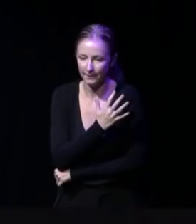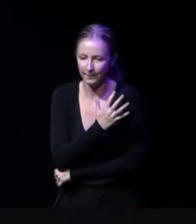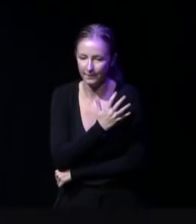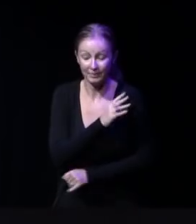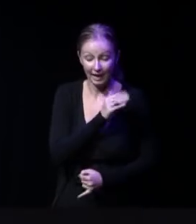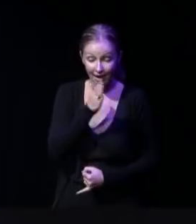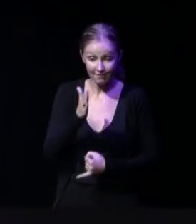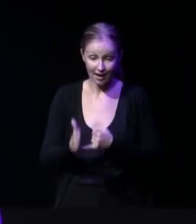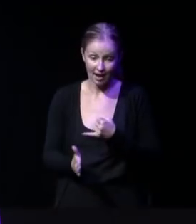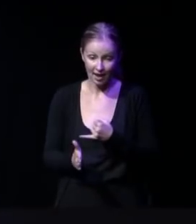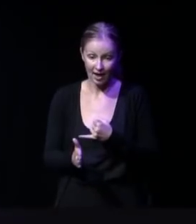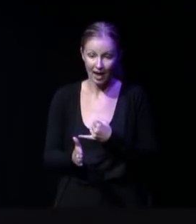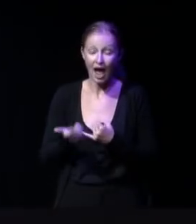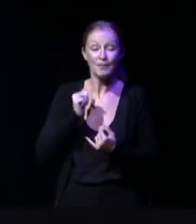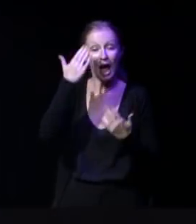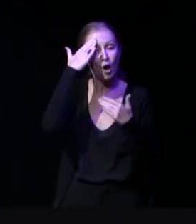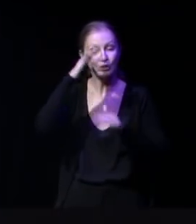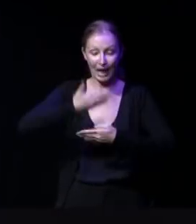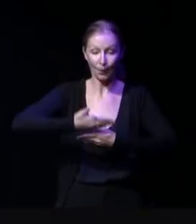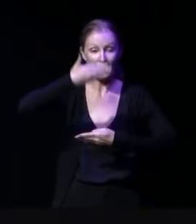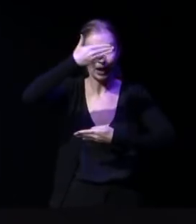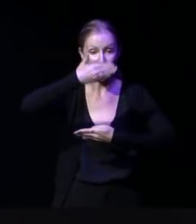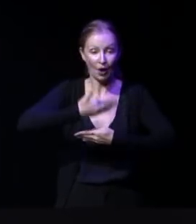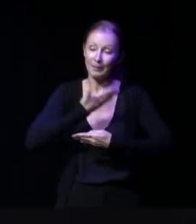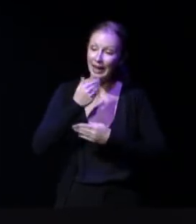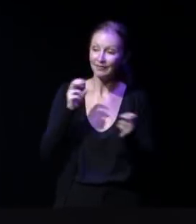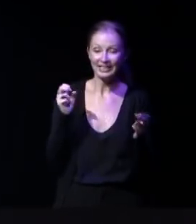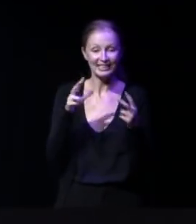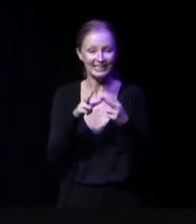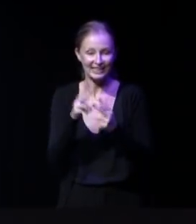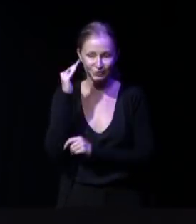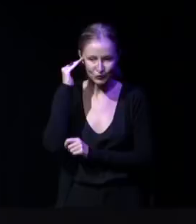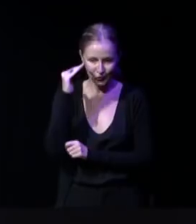Outside my hotel window in my lovely Sydney room, hotel room,